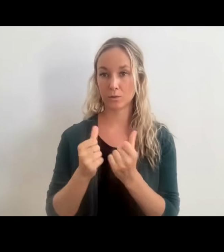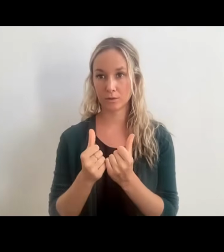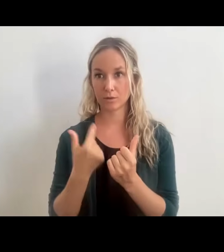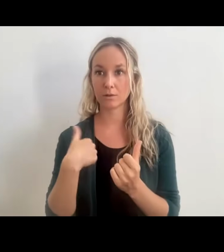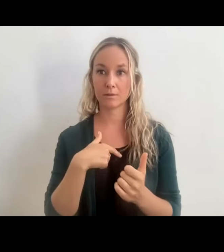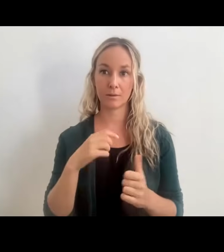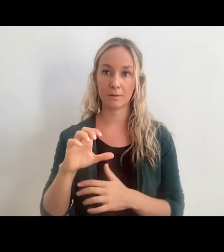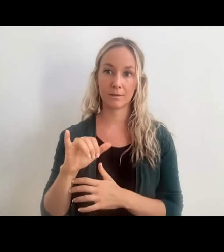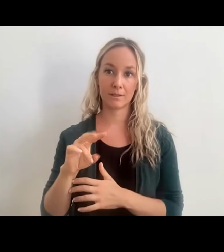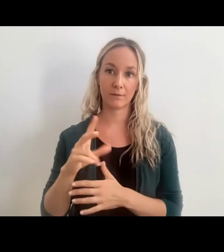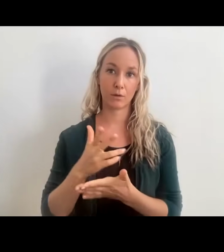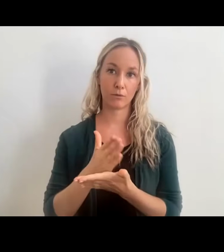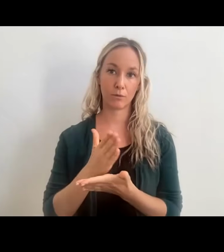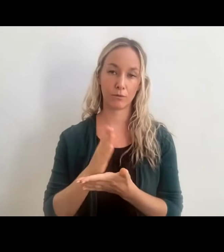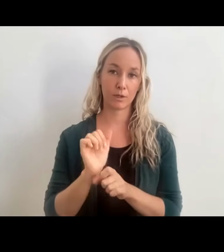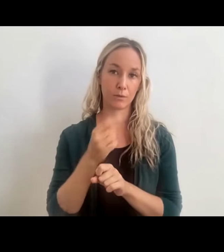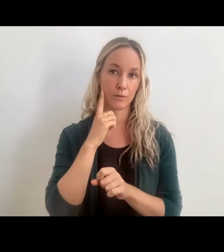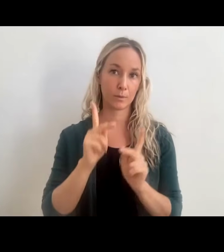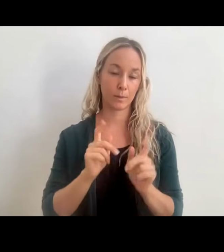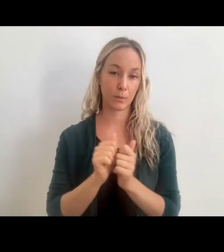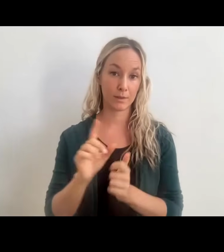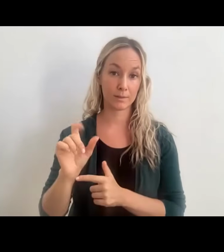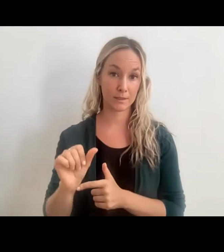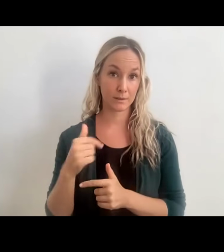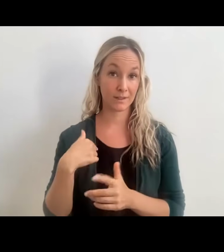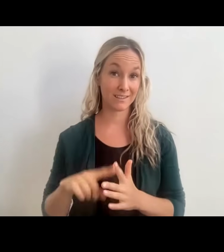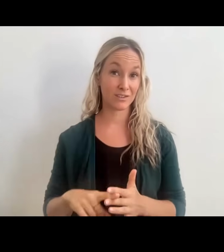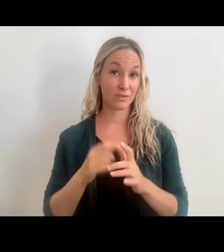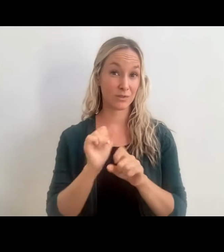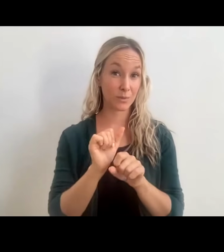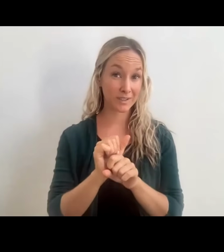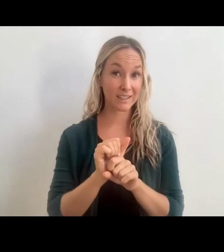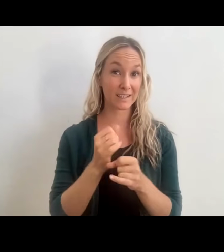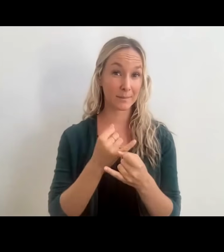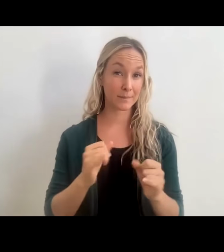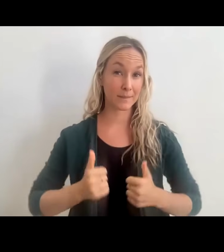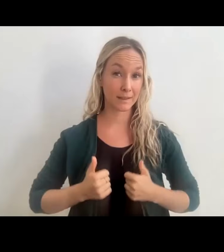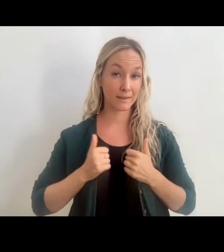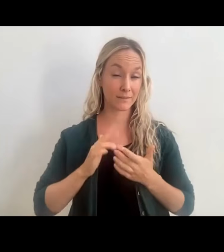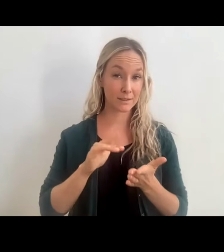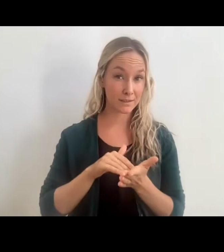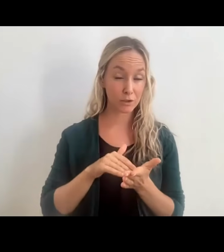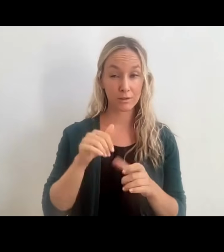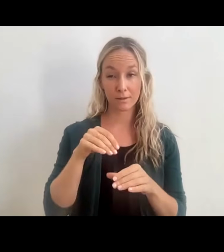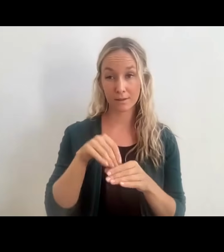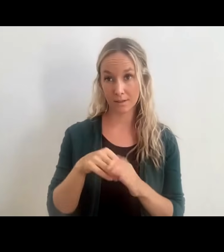school in the early '90s, And I interned at the Rocklin County Independent